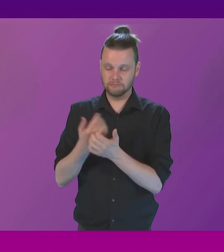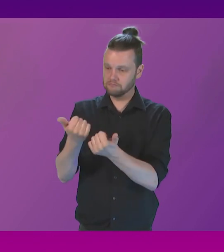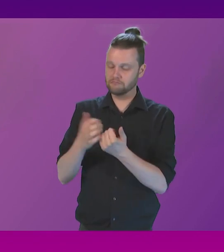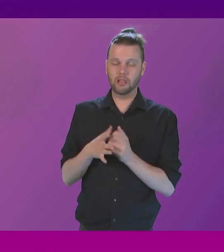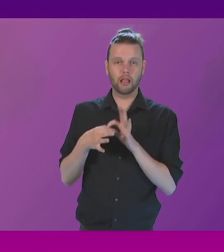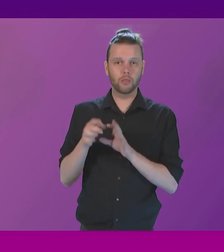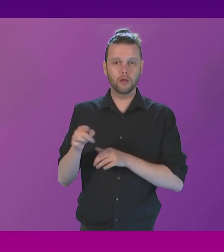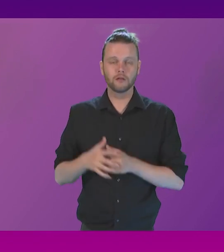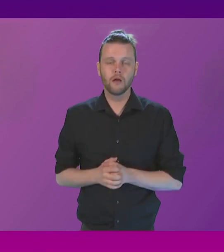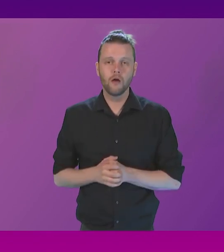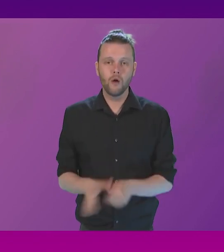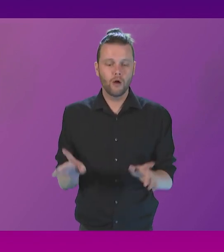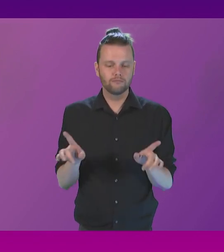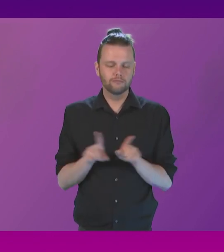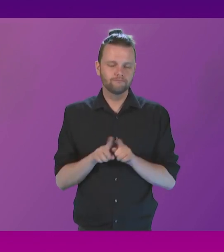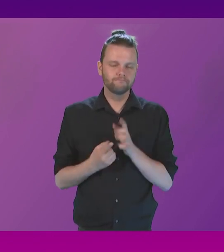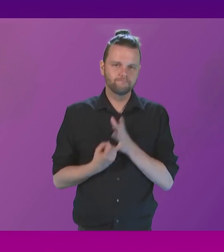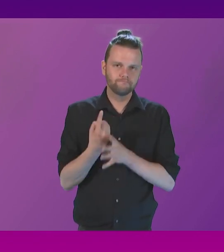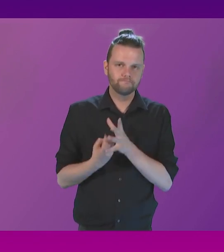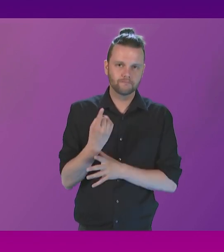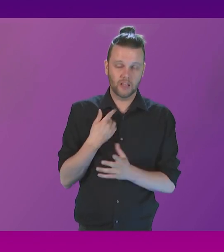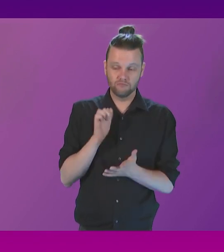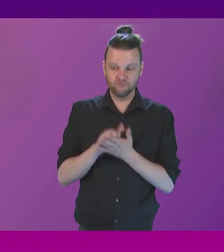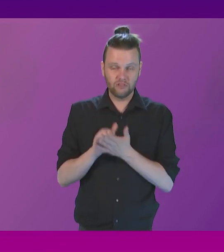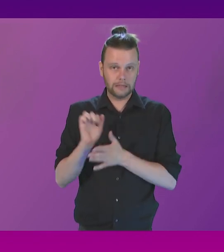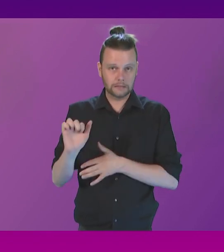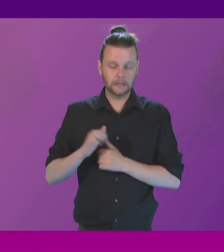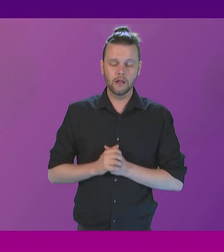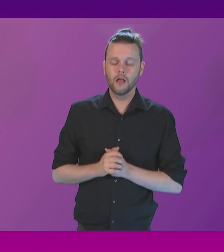on that. Rightly, it is often the case in this Parliament that, when considering matters such